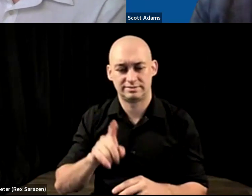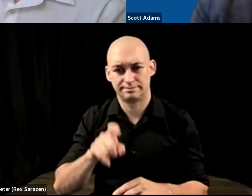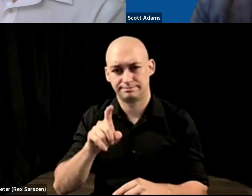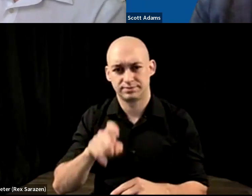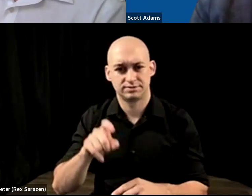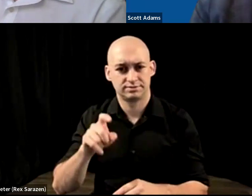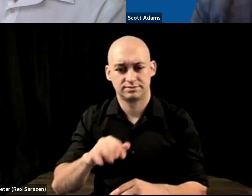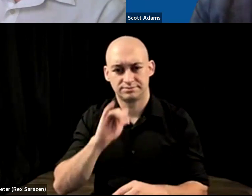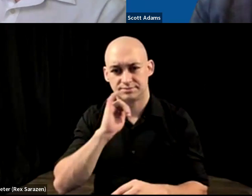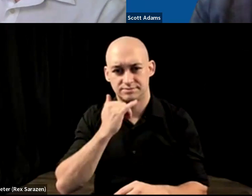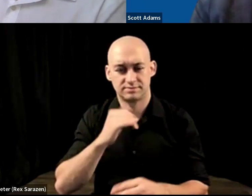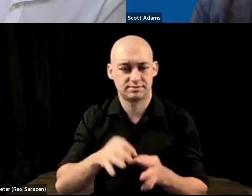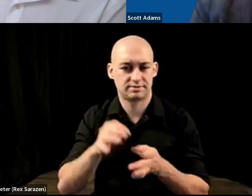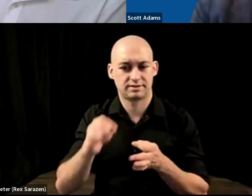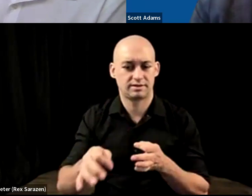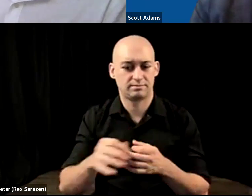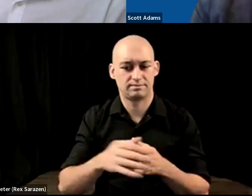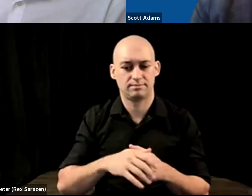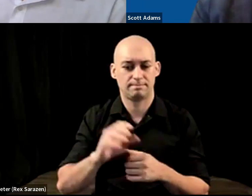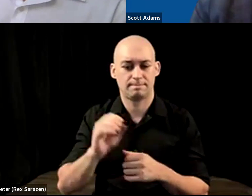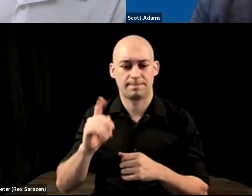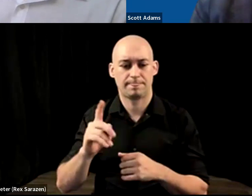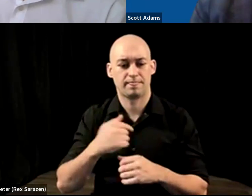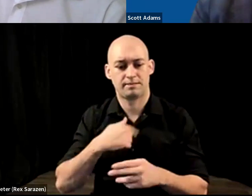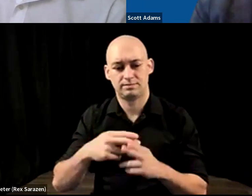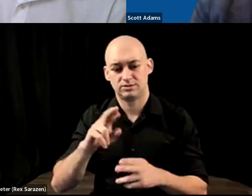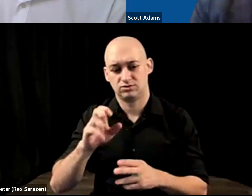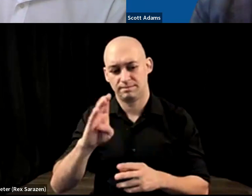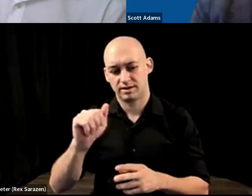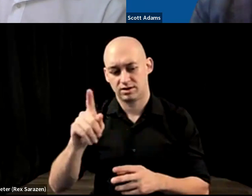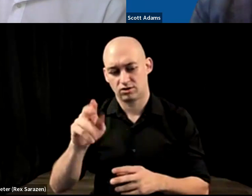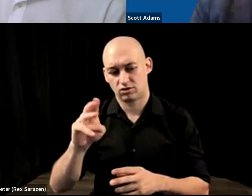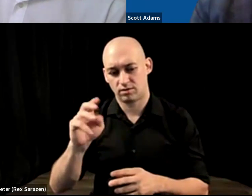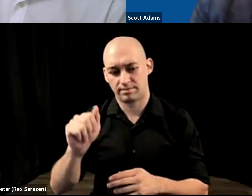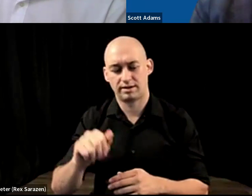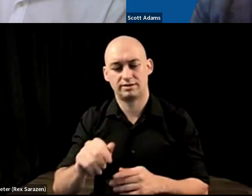I was a little bit delayed. Again, Rebecca Kauma, Director of Digital Equity County of Los Angeles.